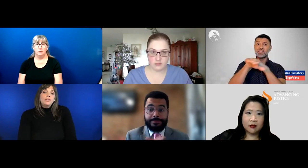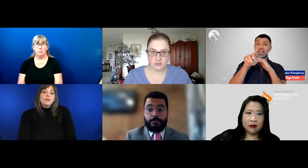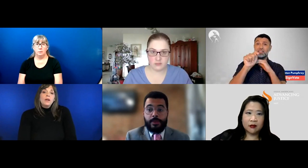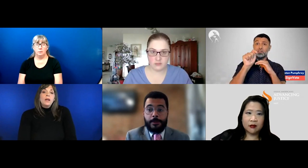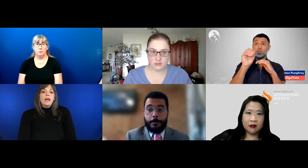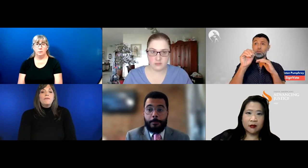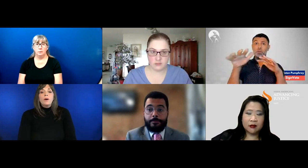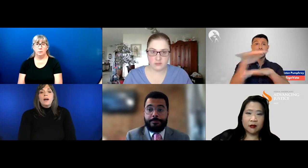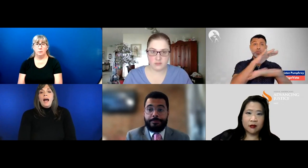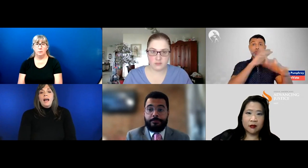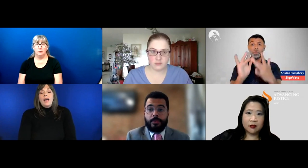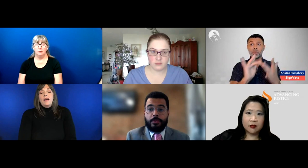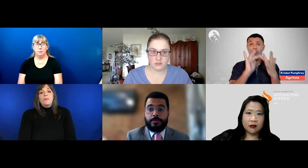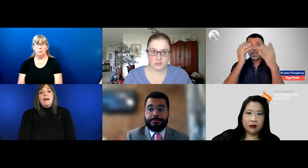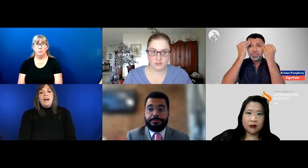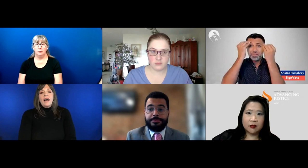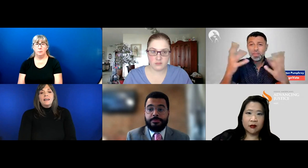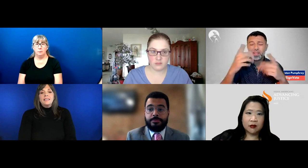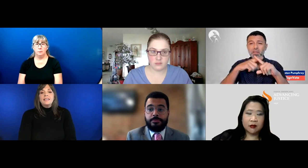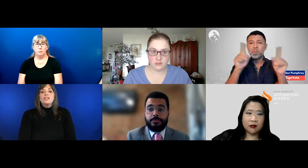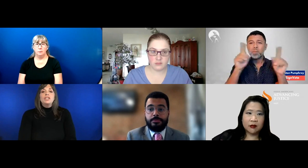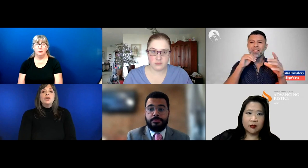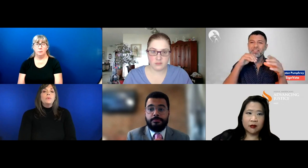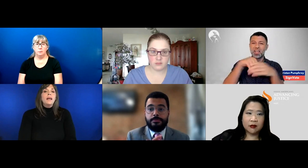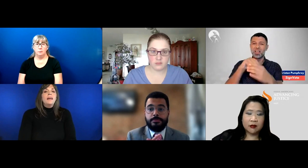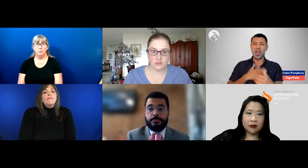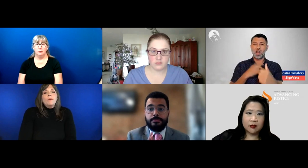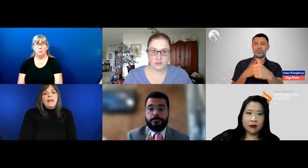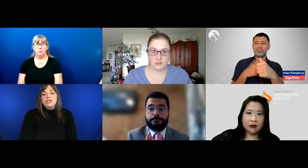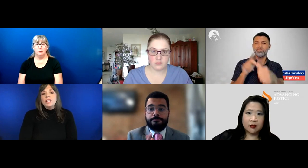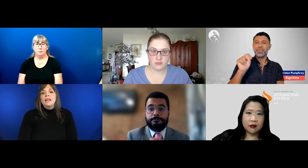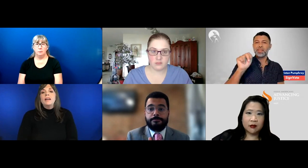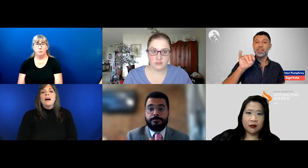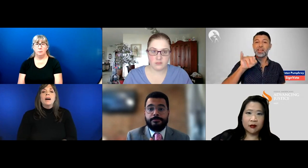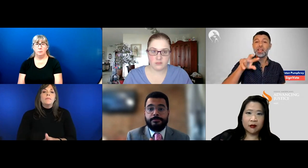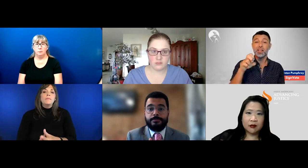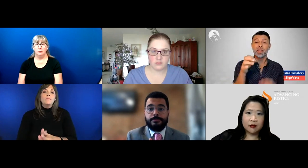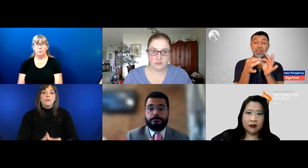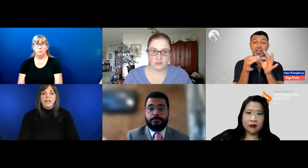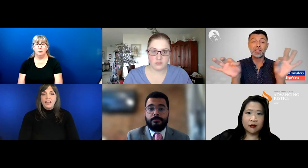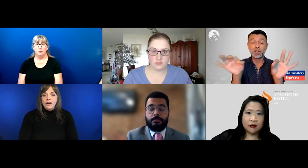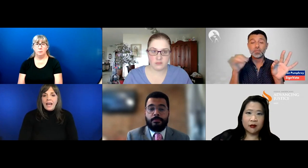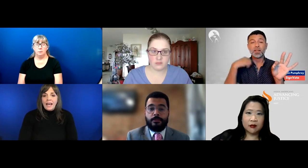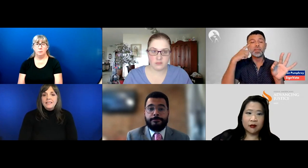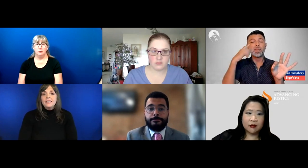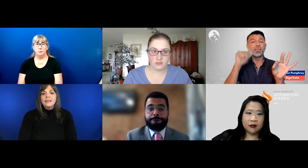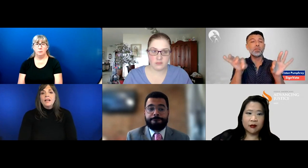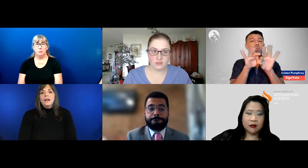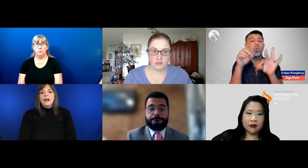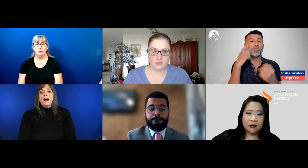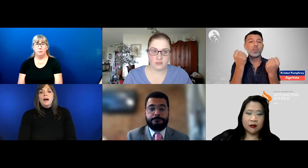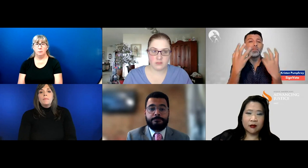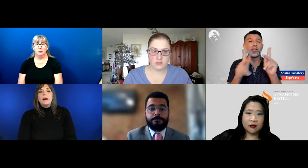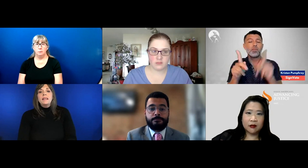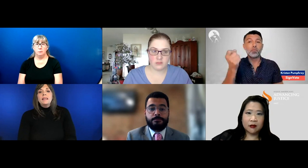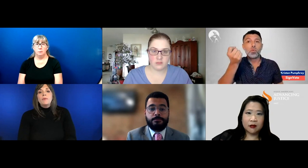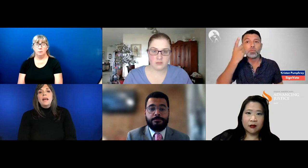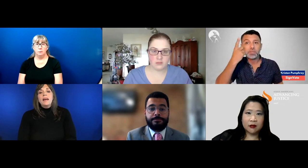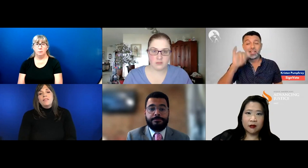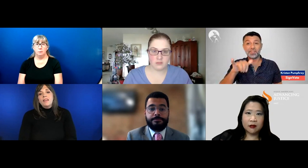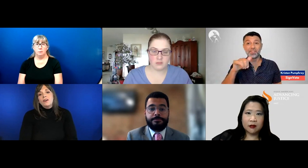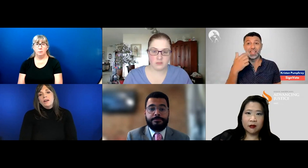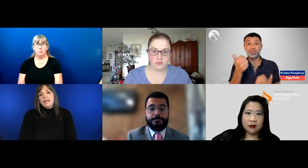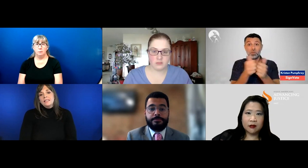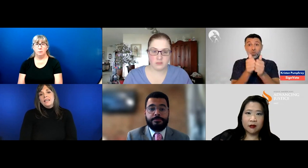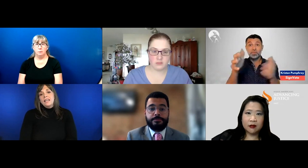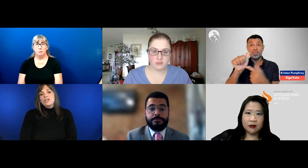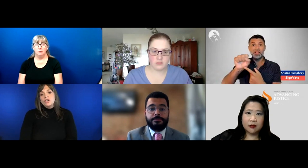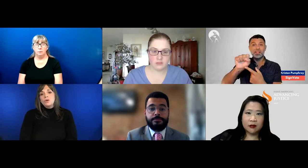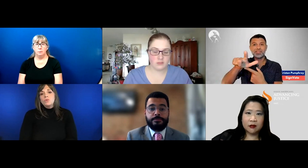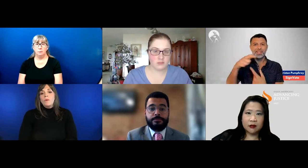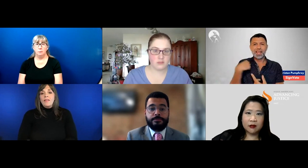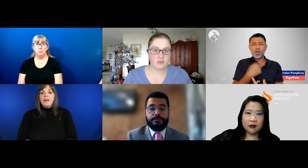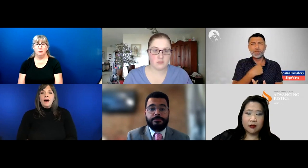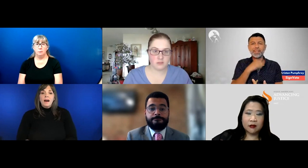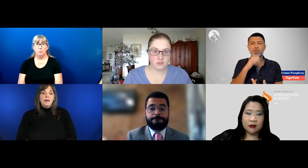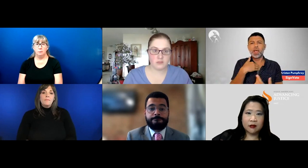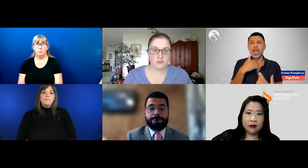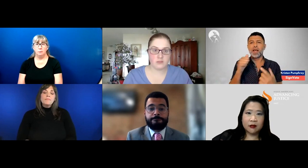And if we have access to information through the Internet, but if there is an issue with